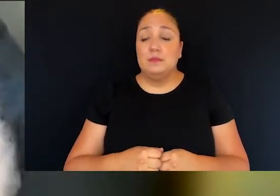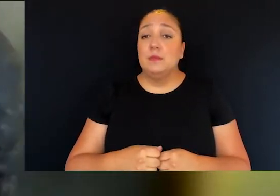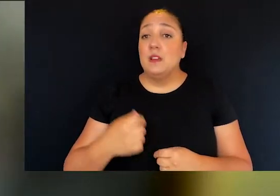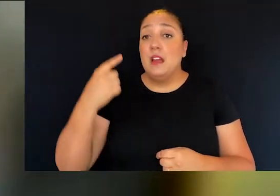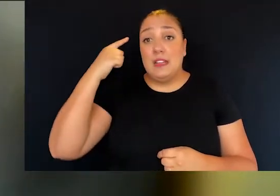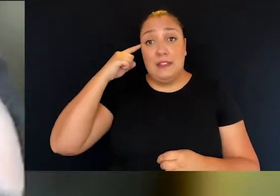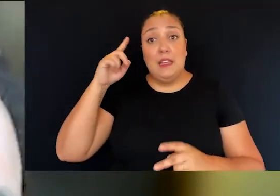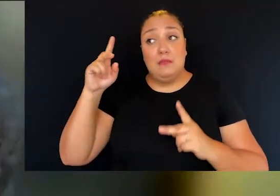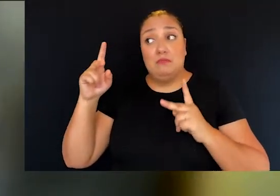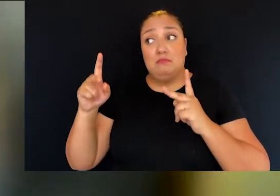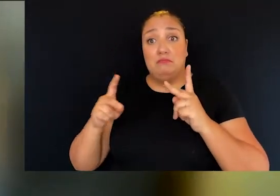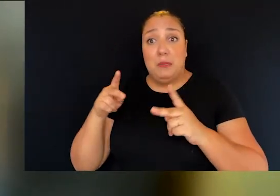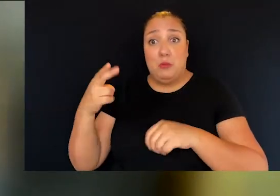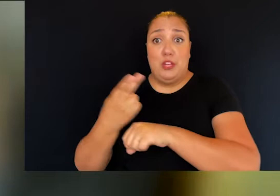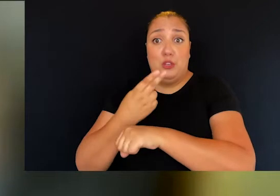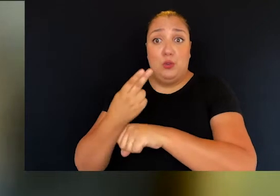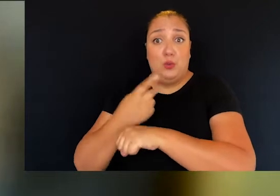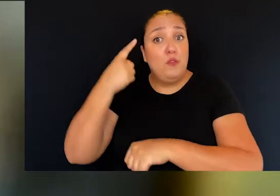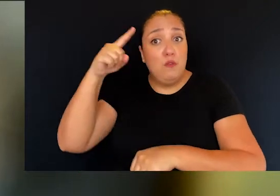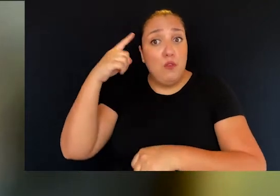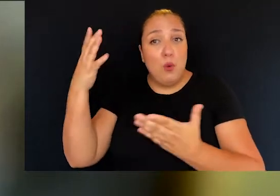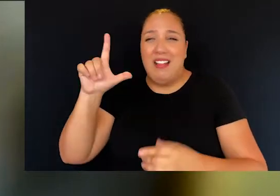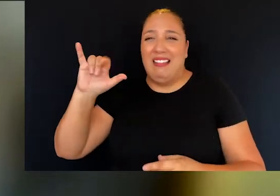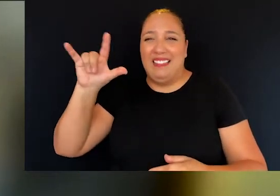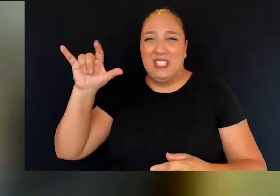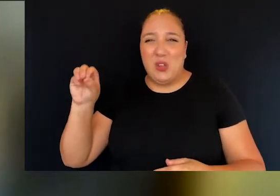in her song by putting it in there, that as a "spaz" you